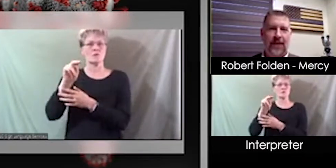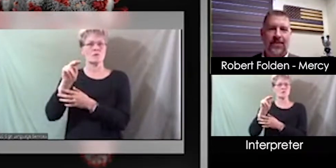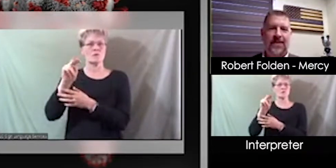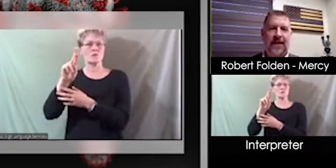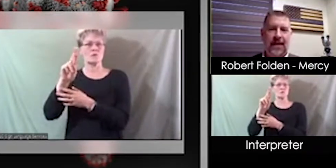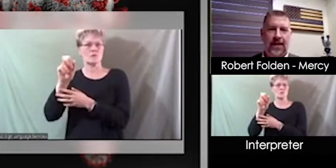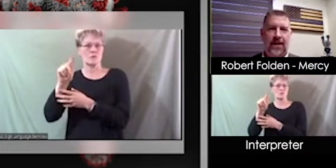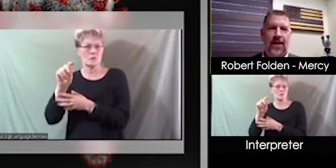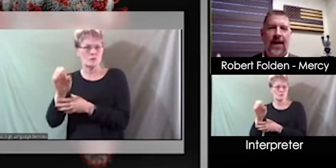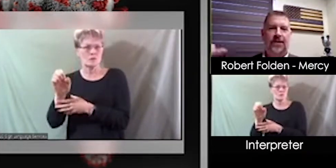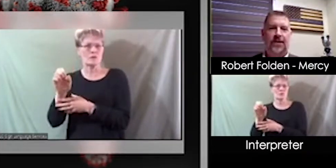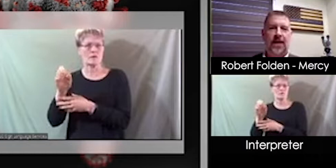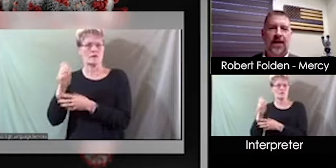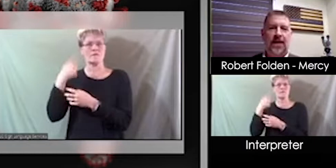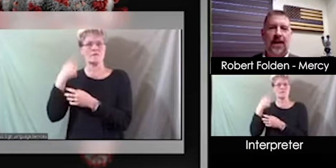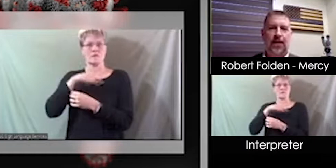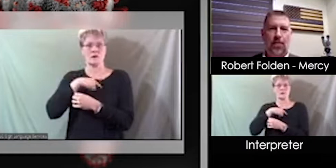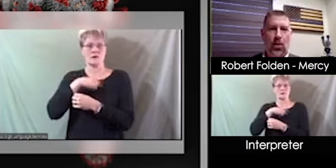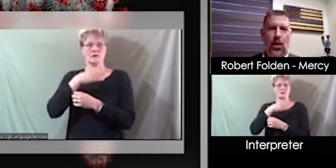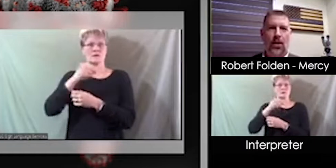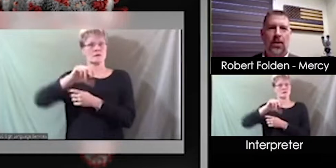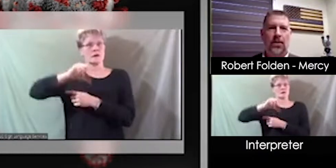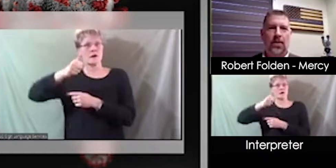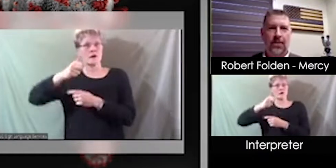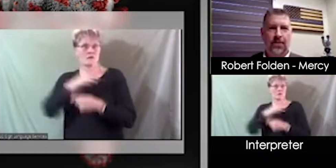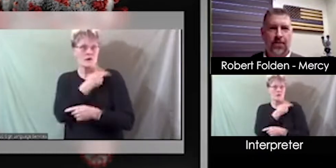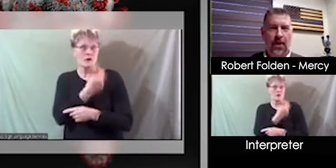have seeing as they get more of